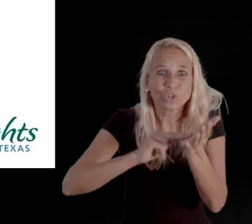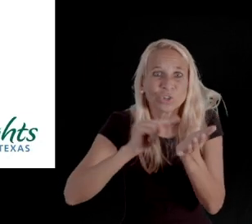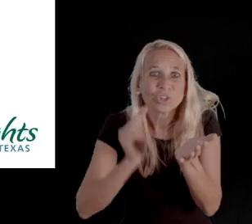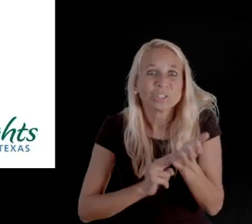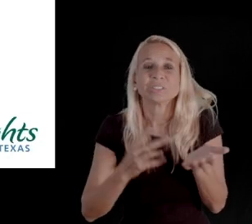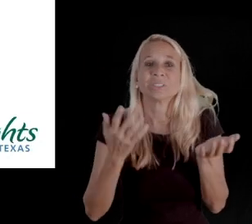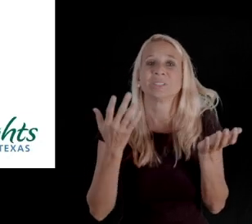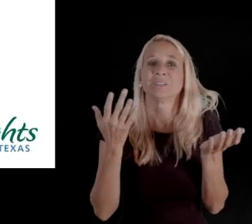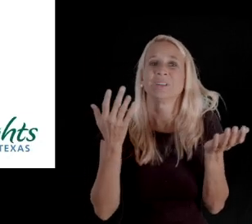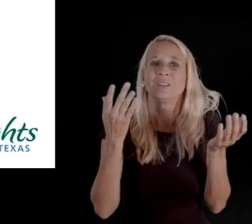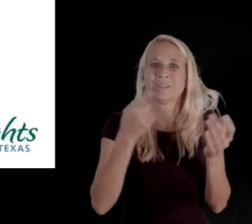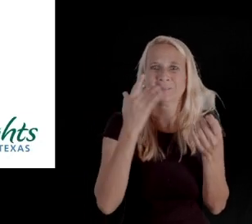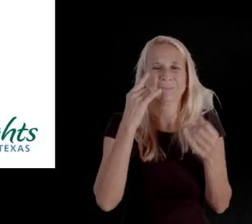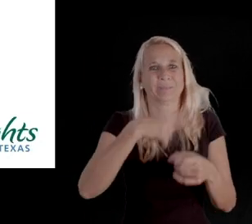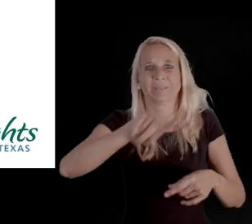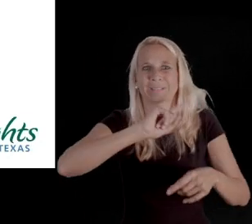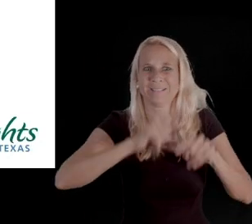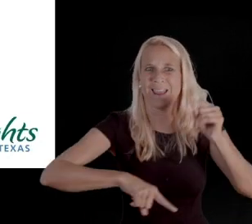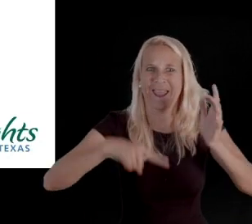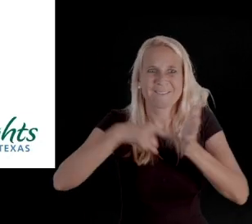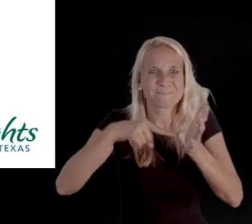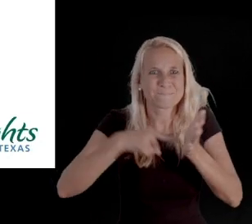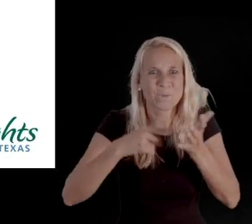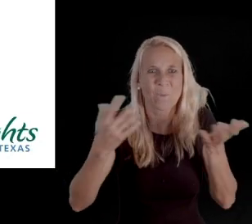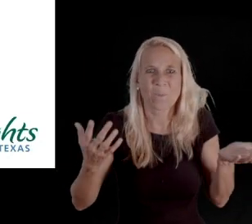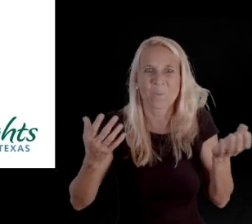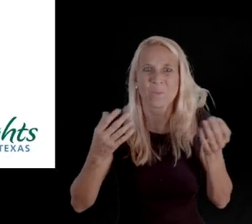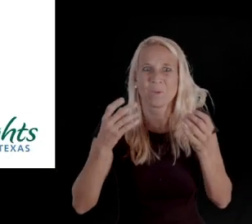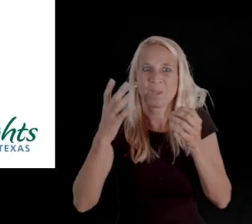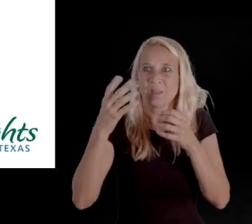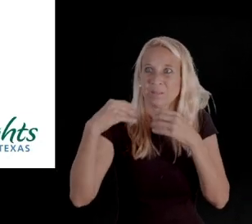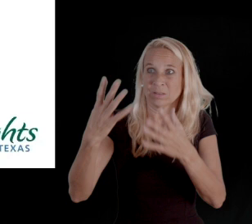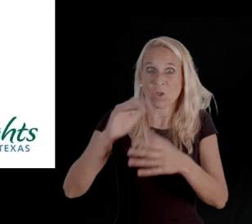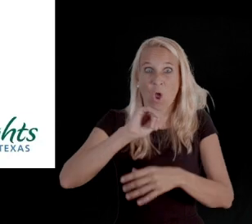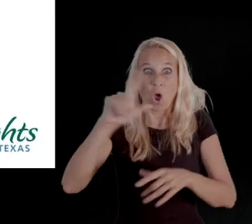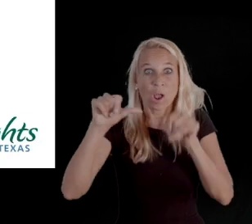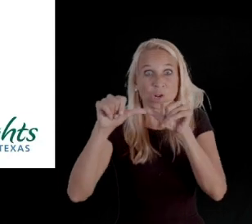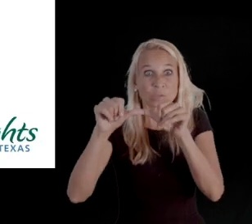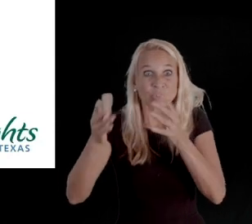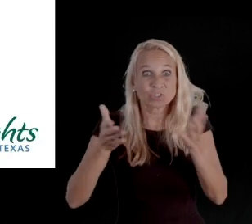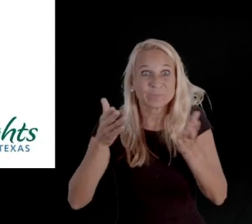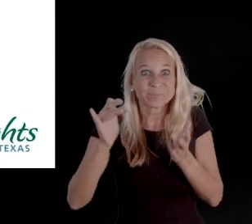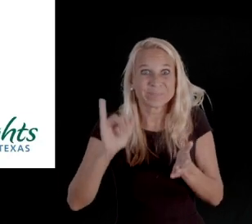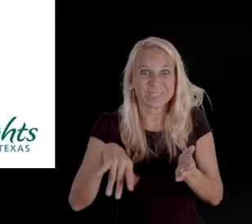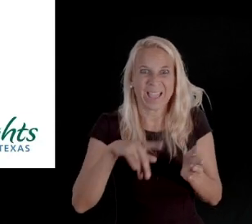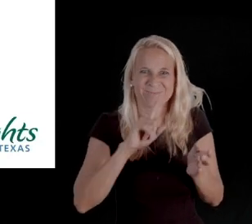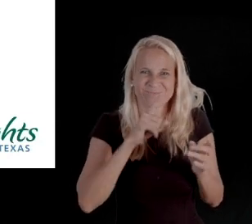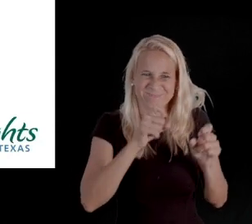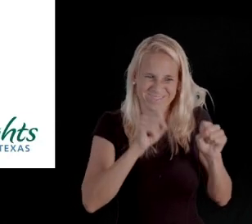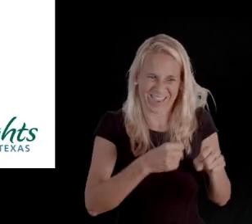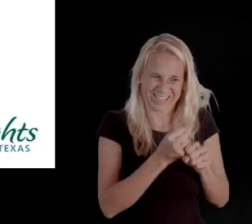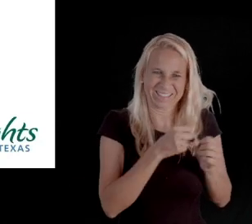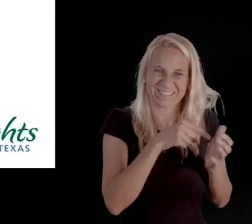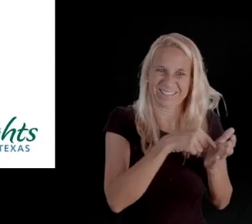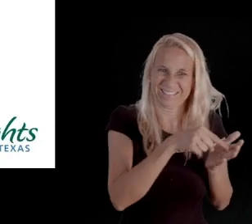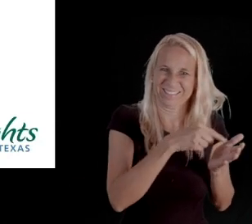which they know that they couldn't afford to provide all the continuous services that they're able to receive during this